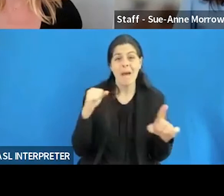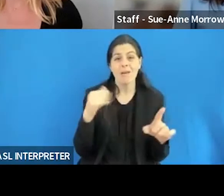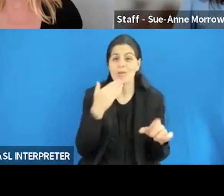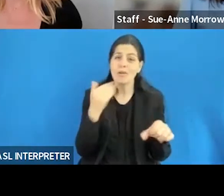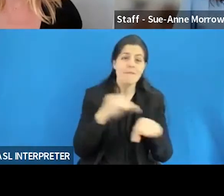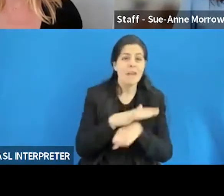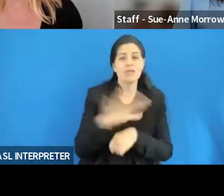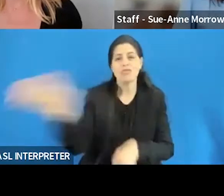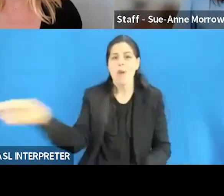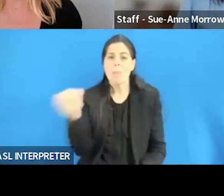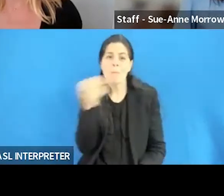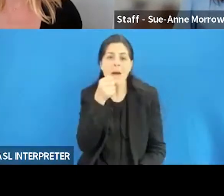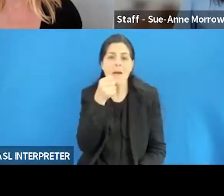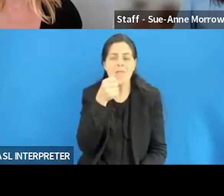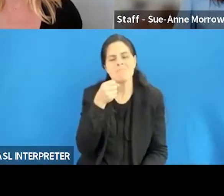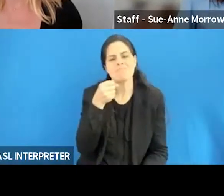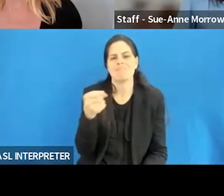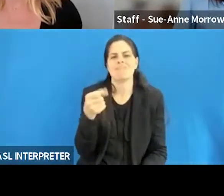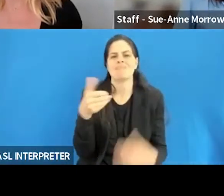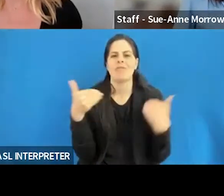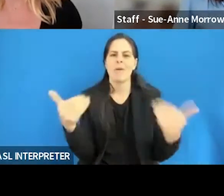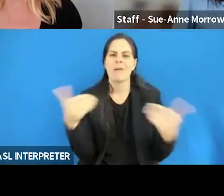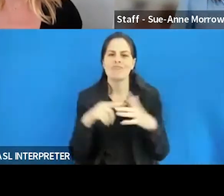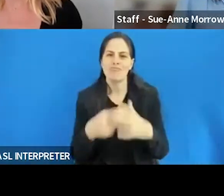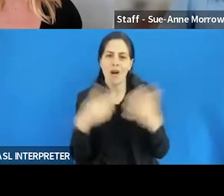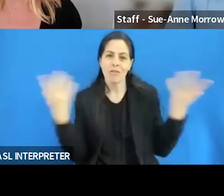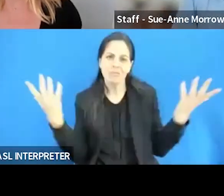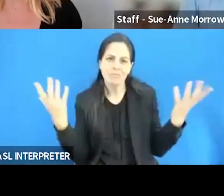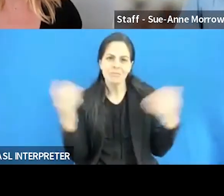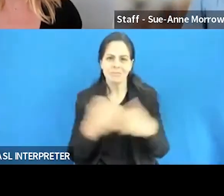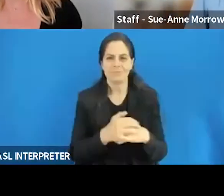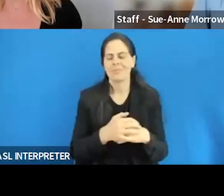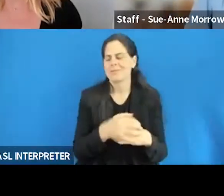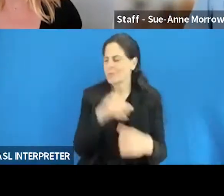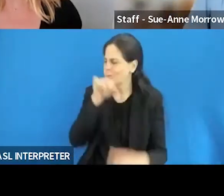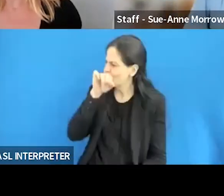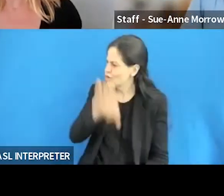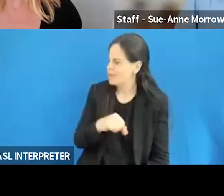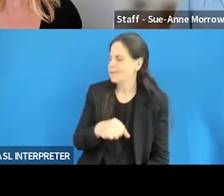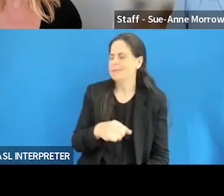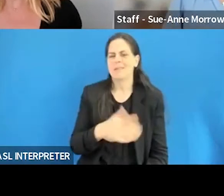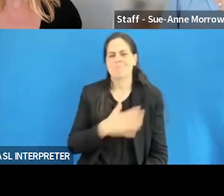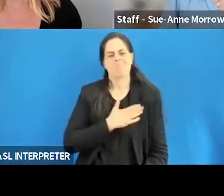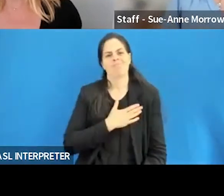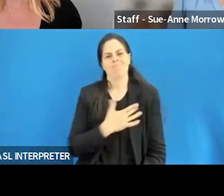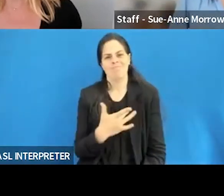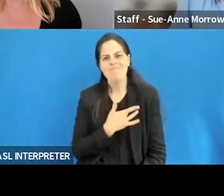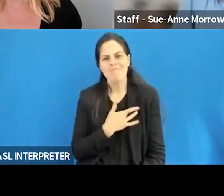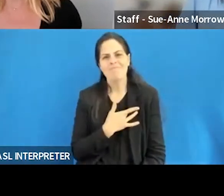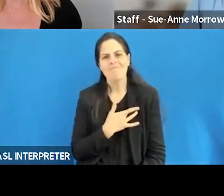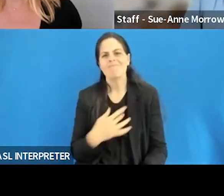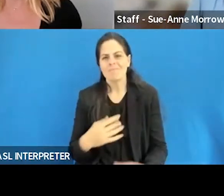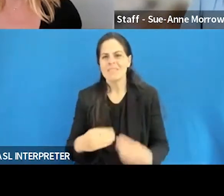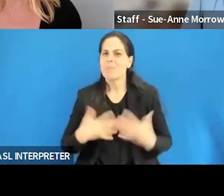I love that so much. Certainly resonates with me as a performer and a creative myself and, Matt, I think what a great example